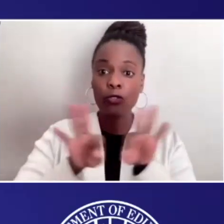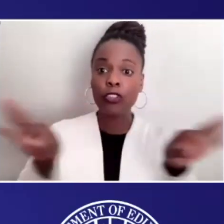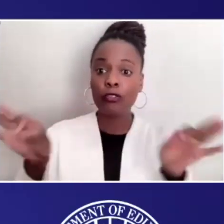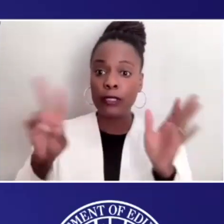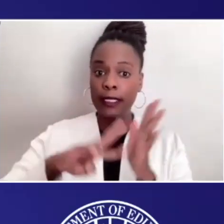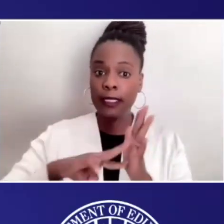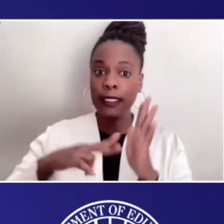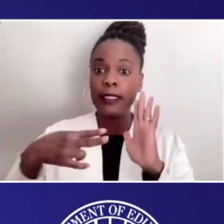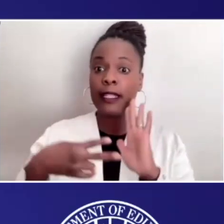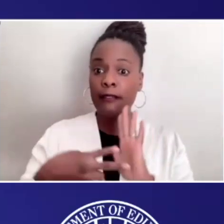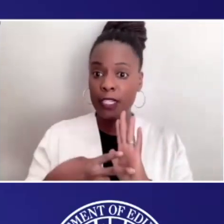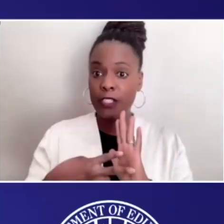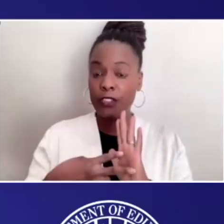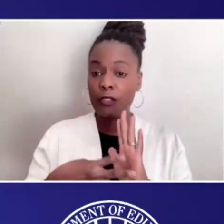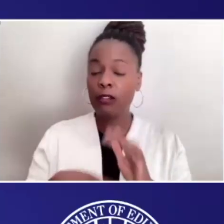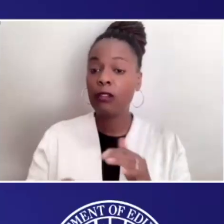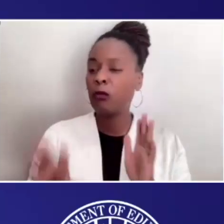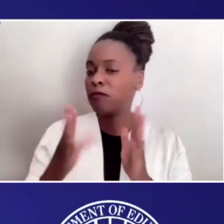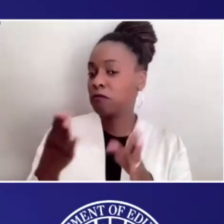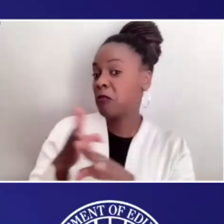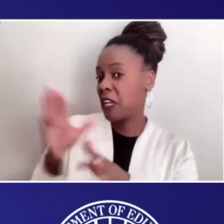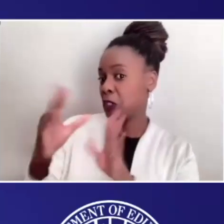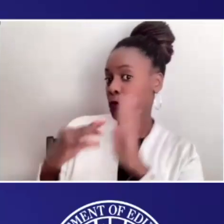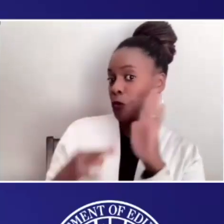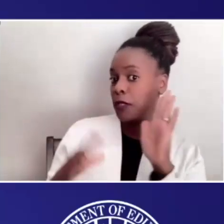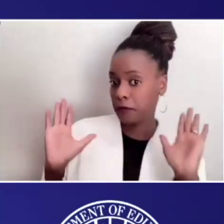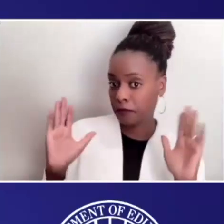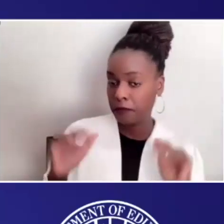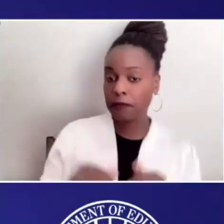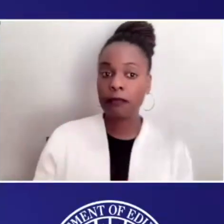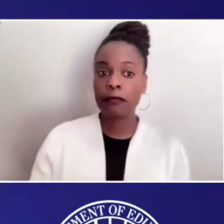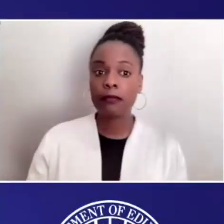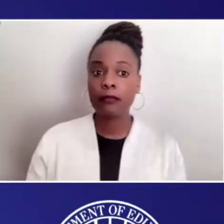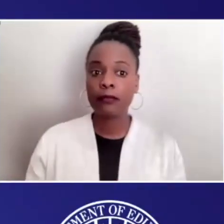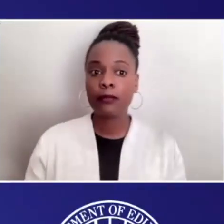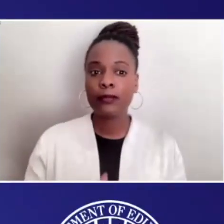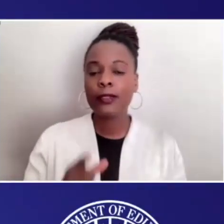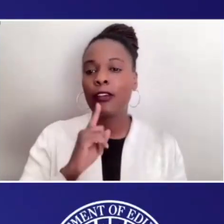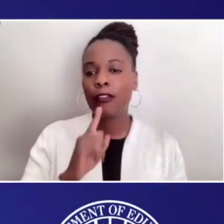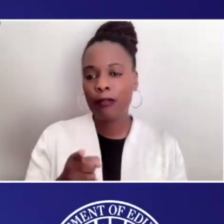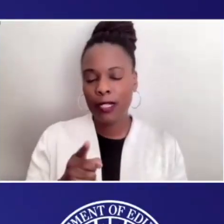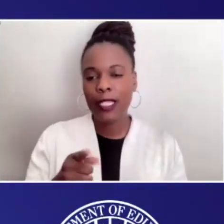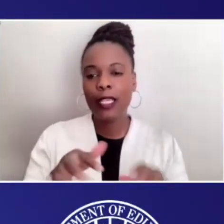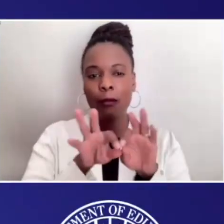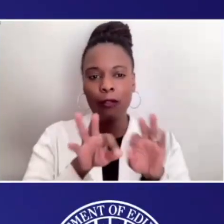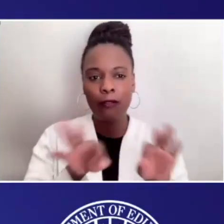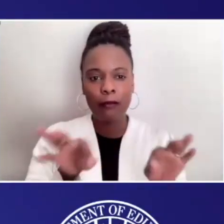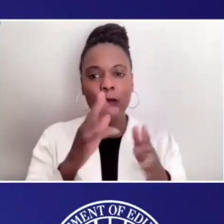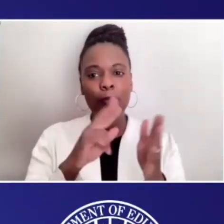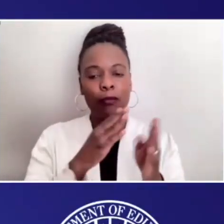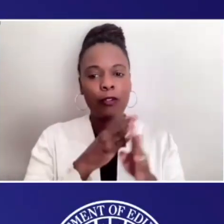the professional student definition, which really is the professional degree, part of the professional student definition, we